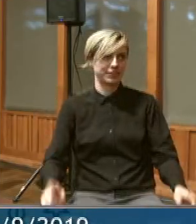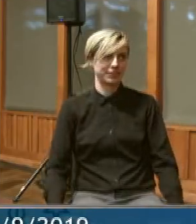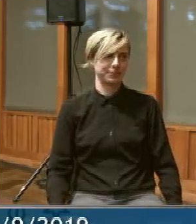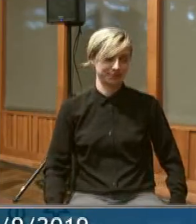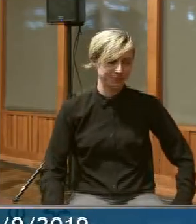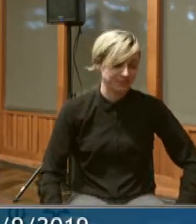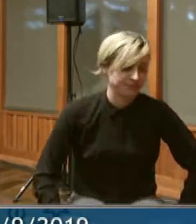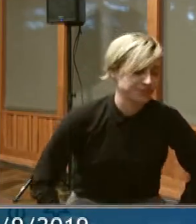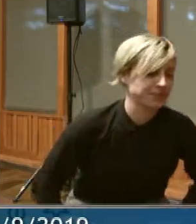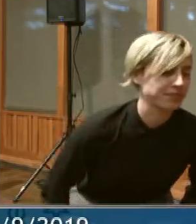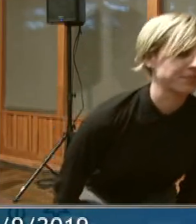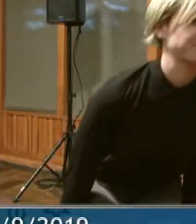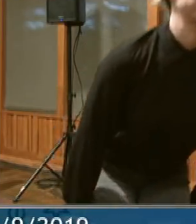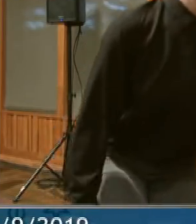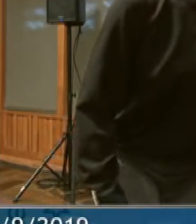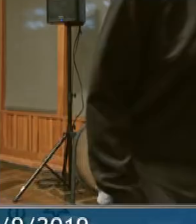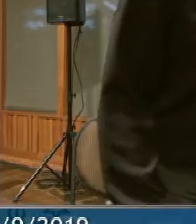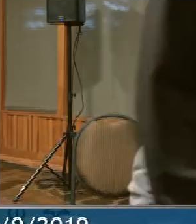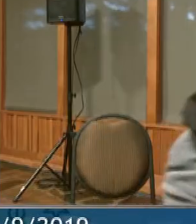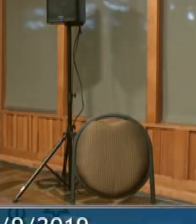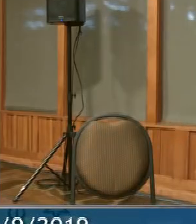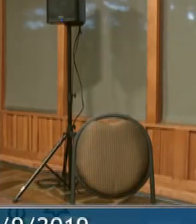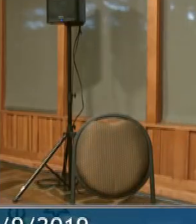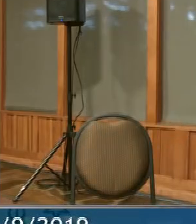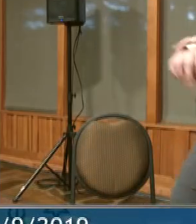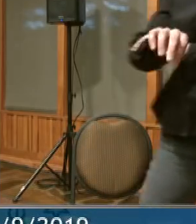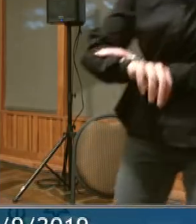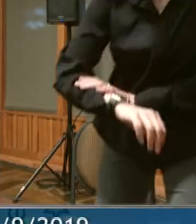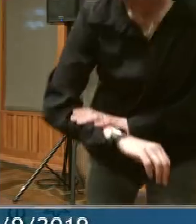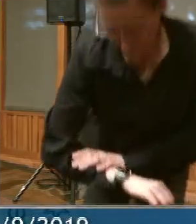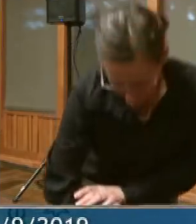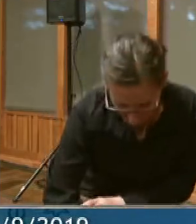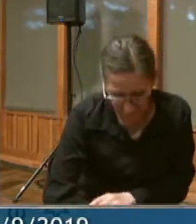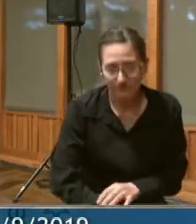Fritz: THANK YOU VERY MUCH.